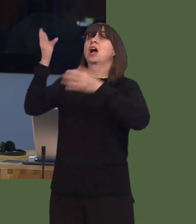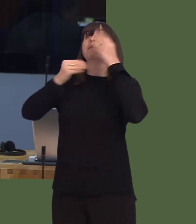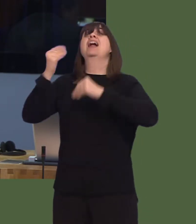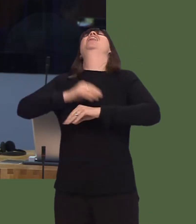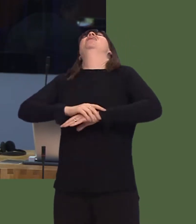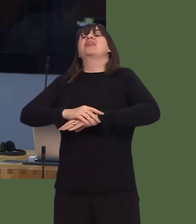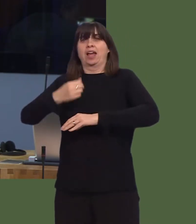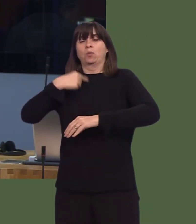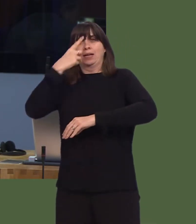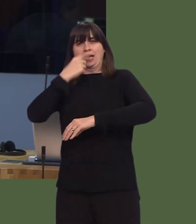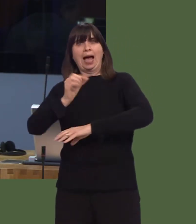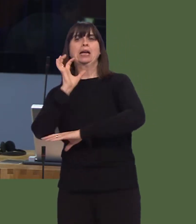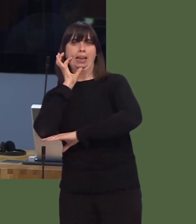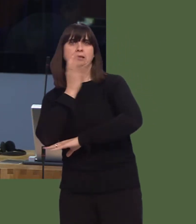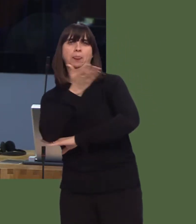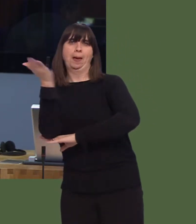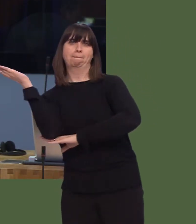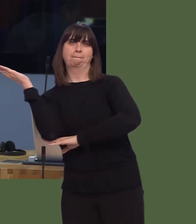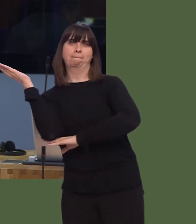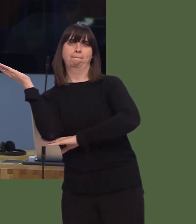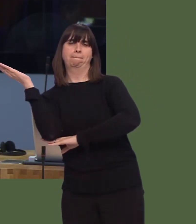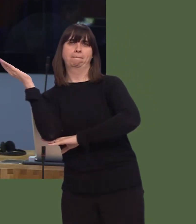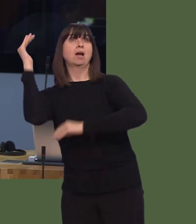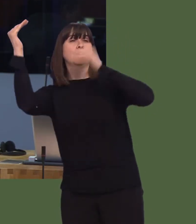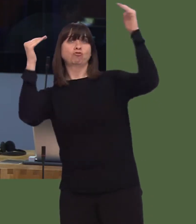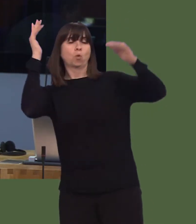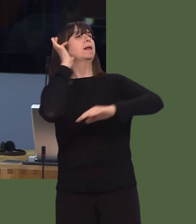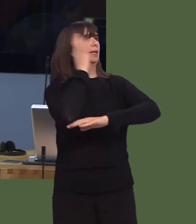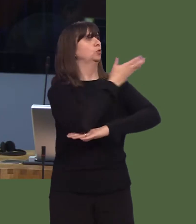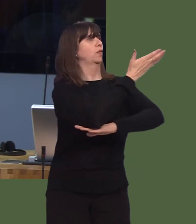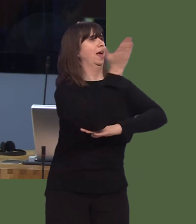as serious comments in political debate, I find it absolutely extraordinary that the